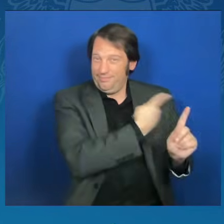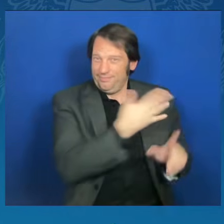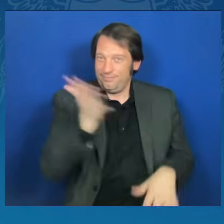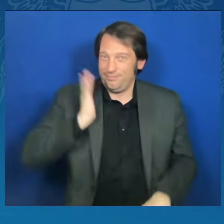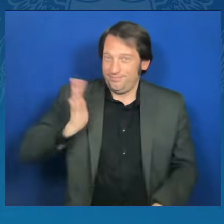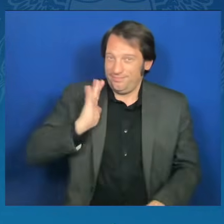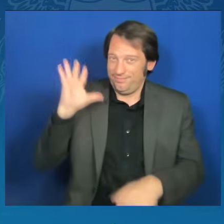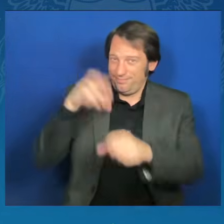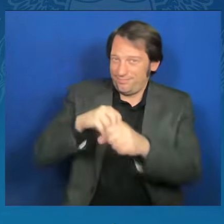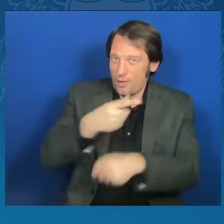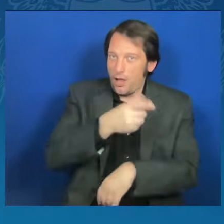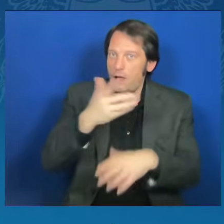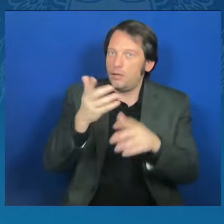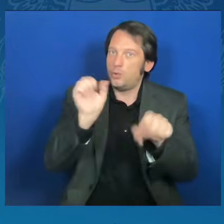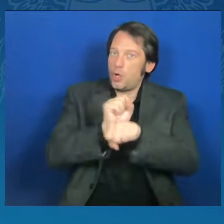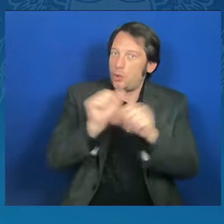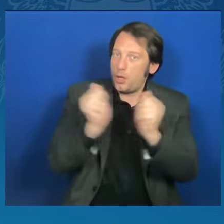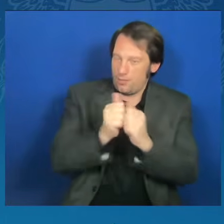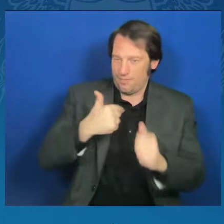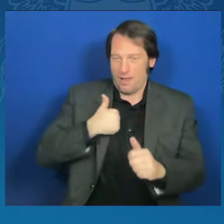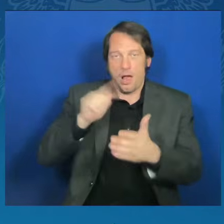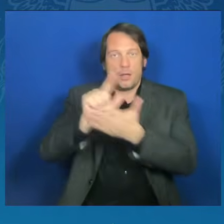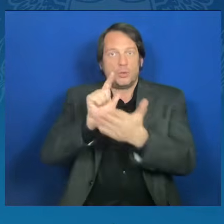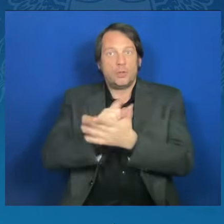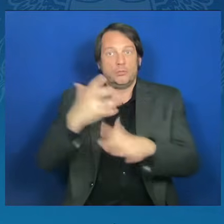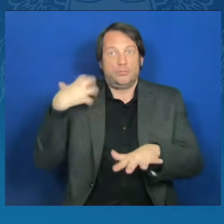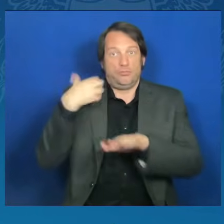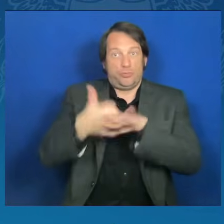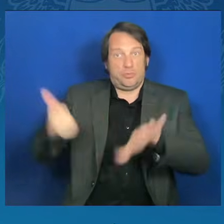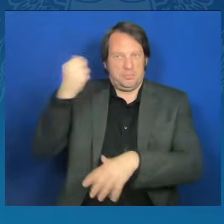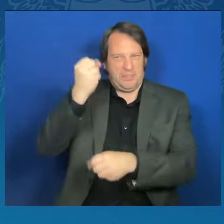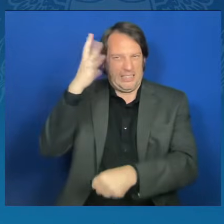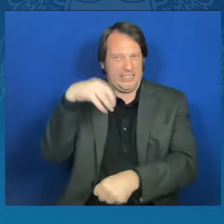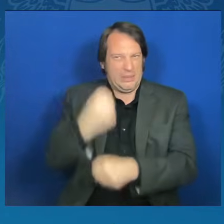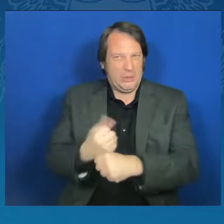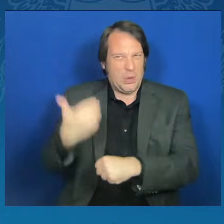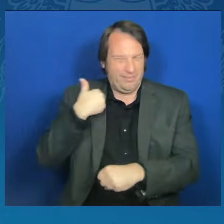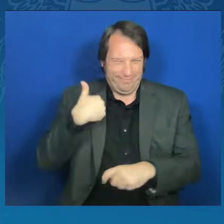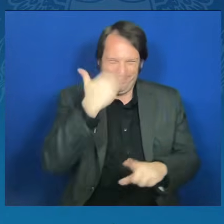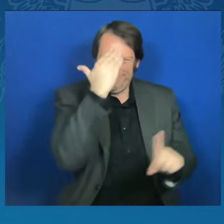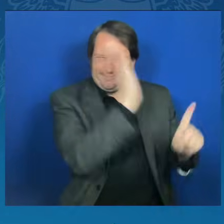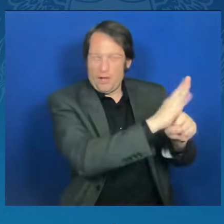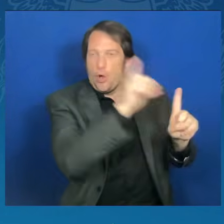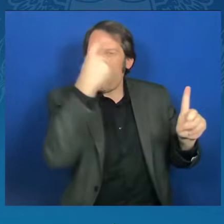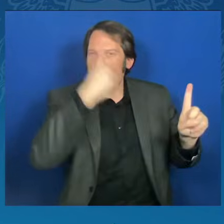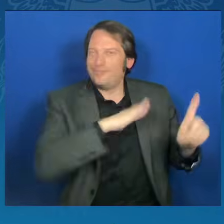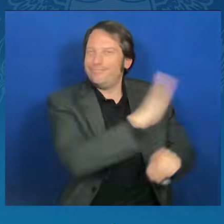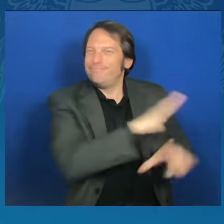And you’ve been an extraordinary partner to the President and me, leading this beautiful state of North Carolina.